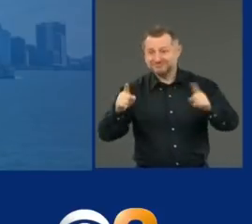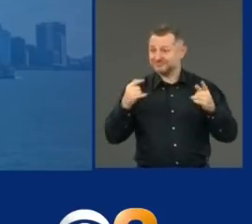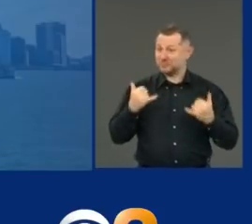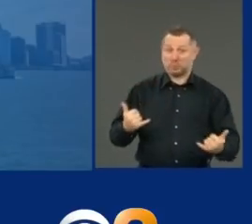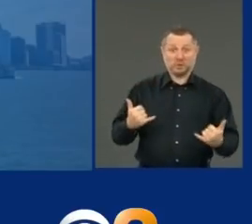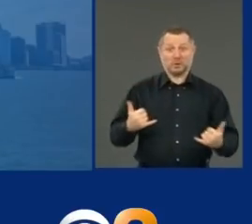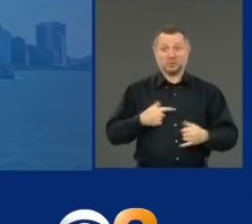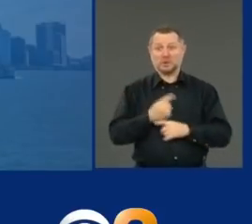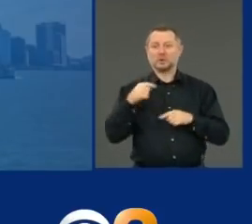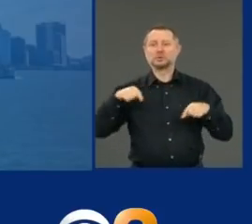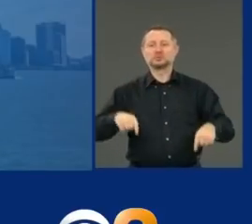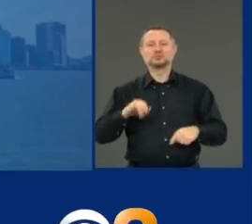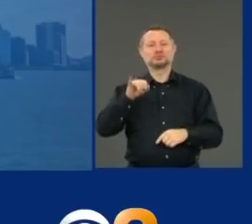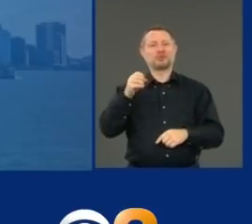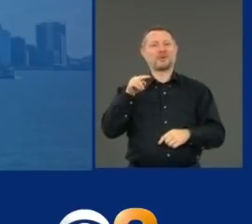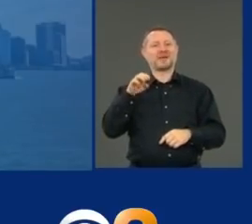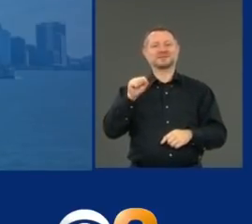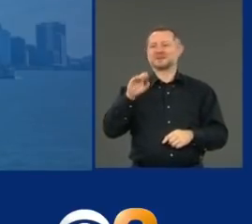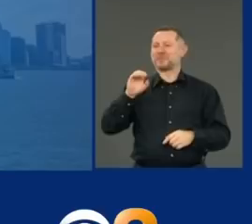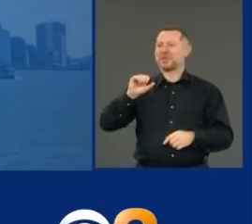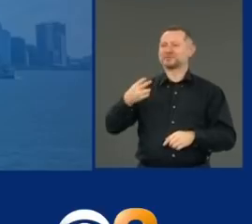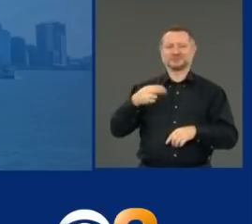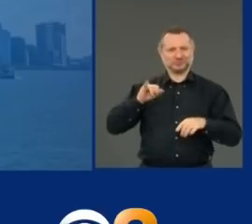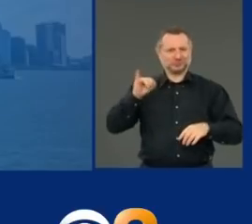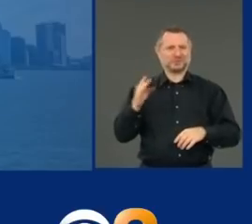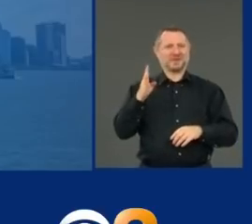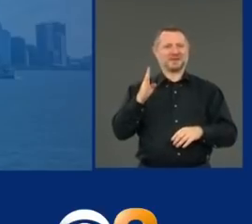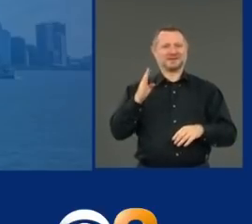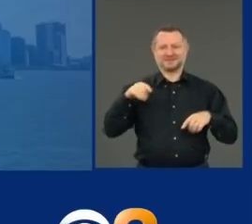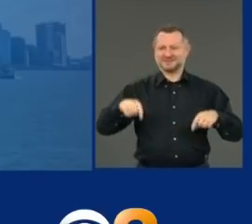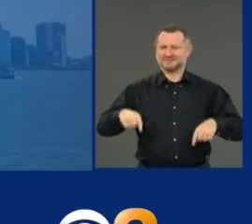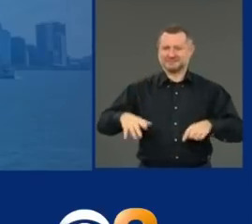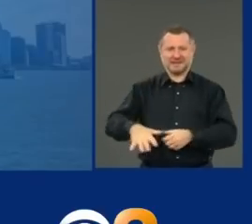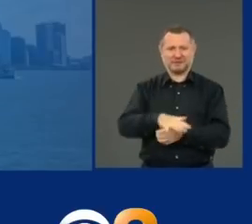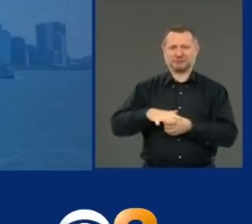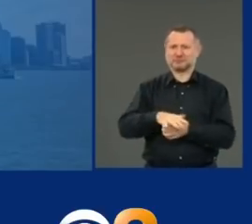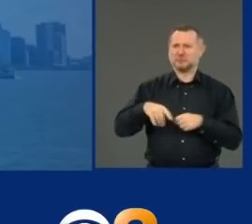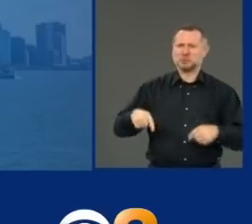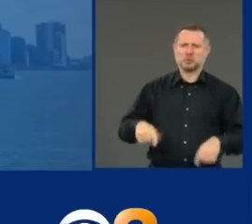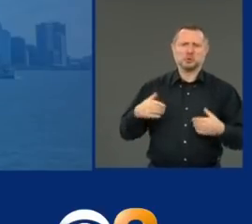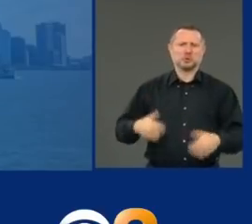YES, THAT IS NEW YORK. WE DID THINGS THAT OTHER PEOPLE DID NOT THINK COULD BE DONE.